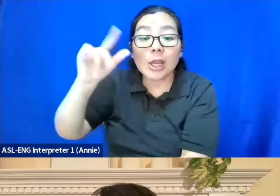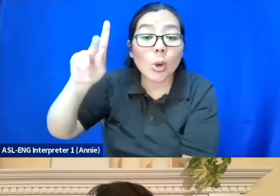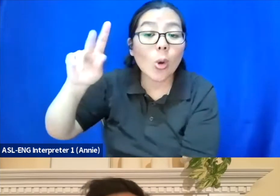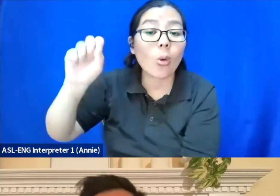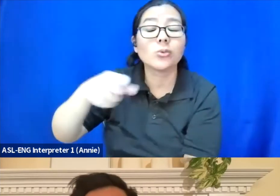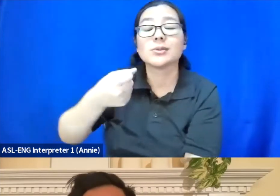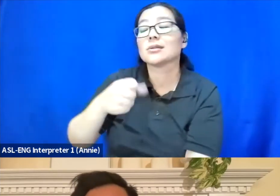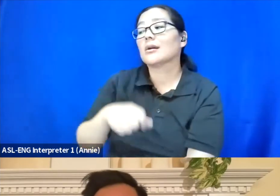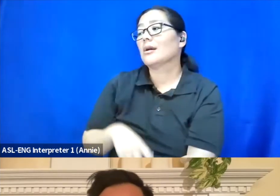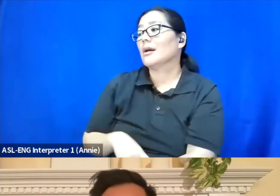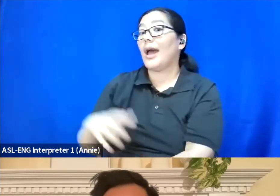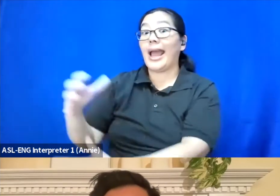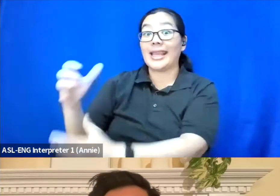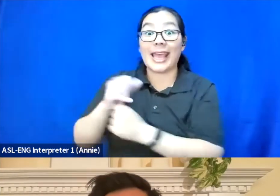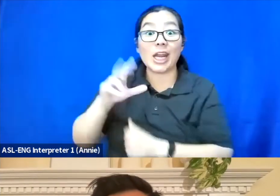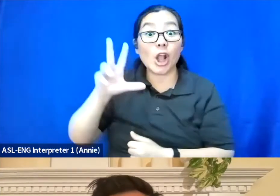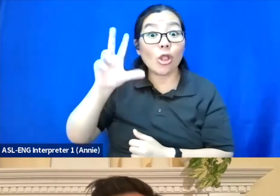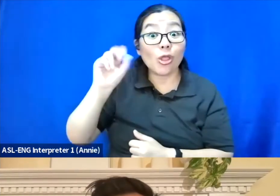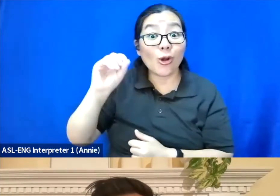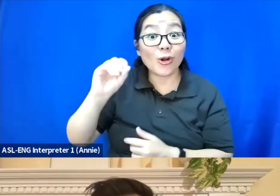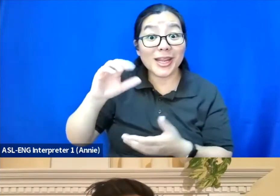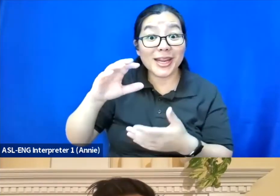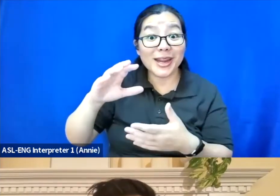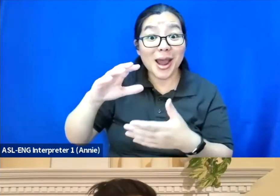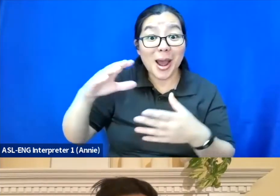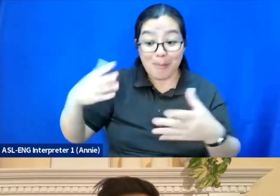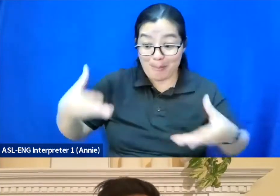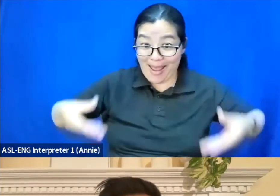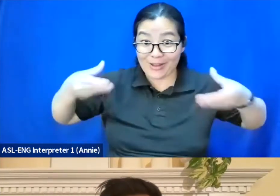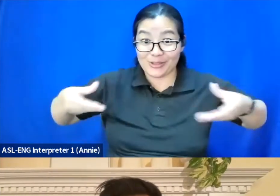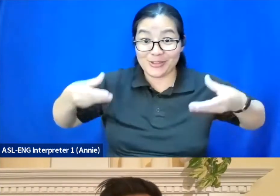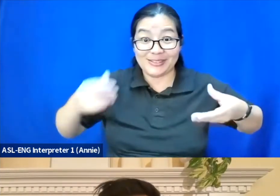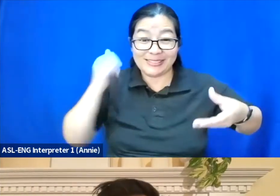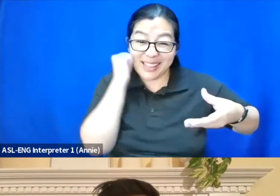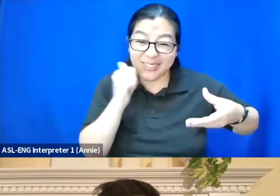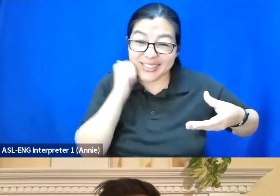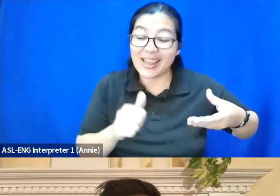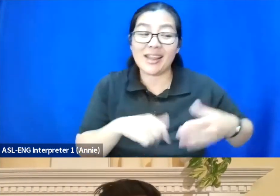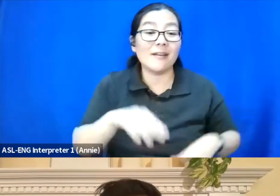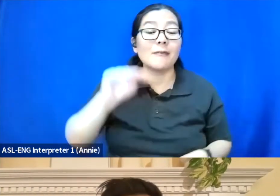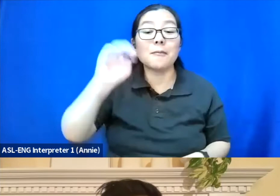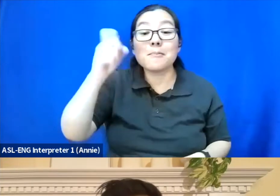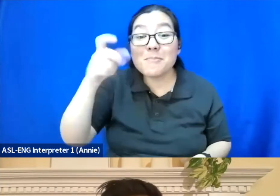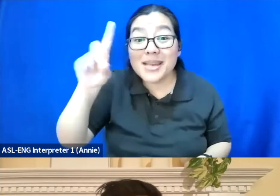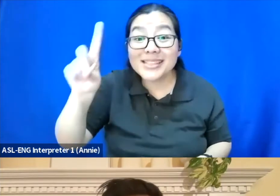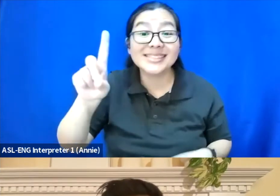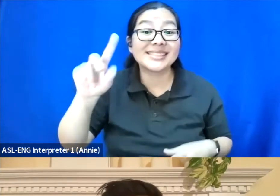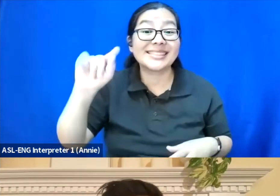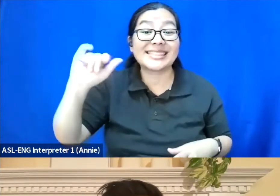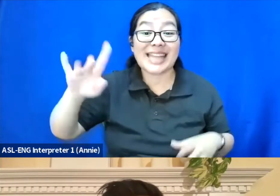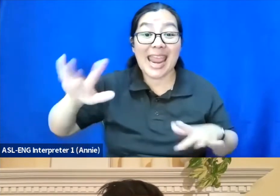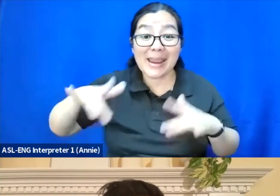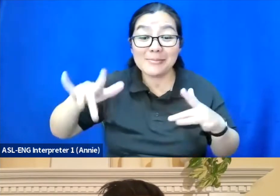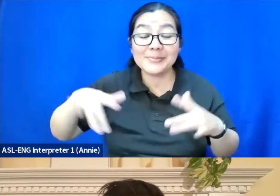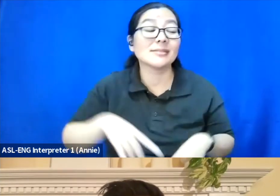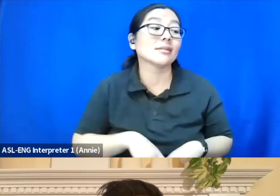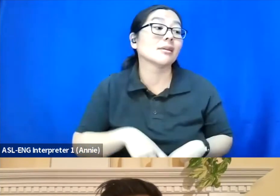it doesn't take weeks to get a response the way it did when I did zines anymore --